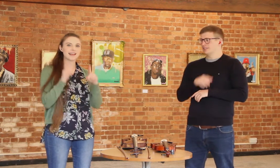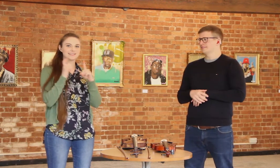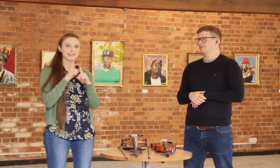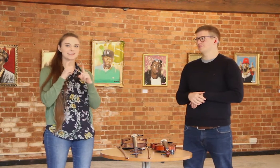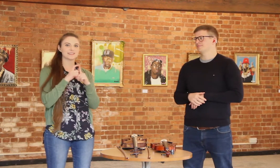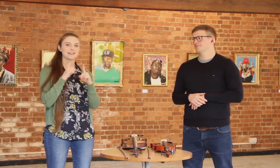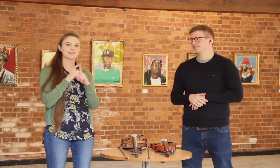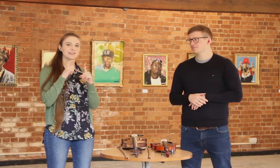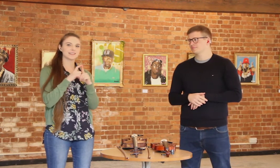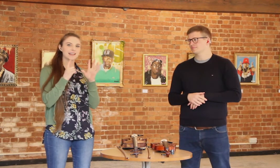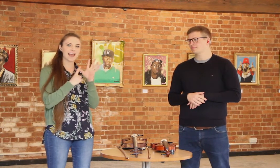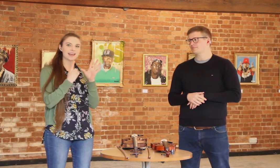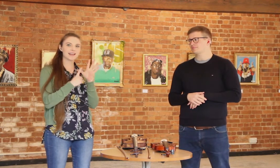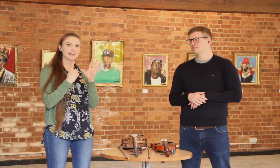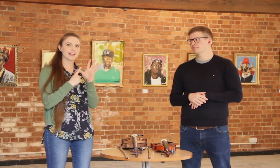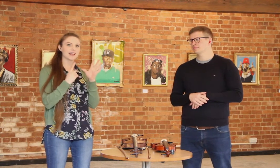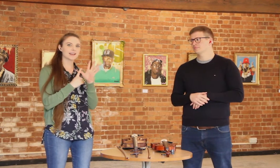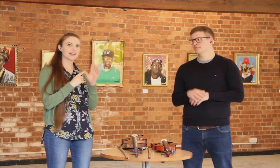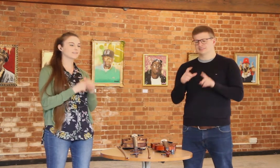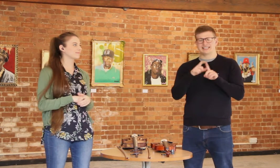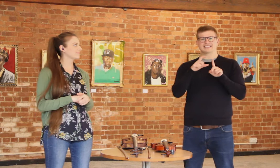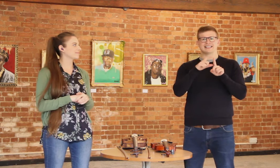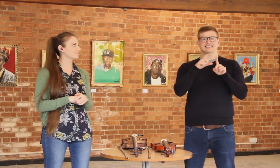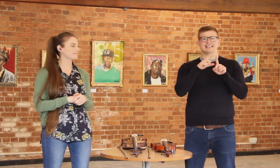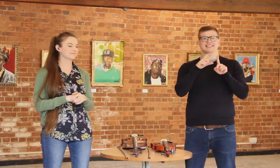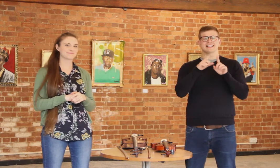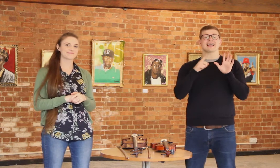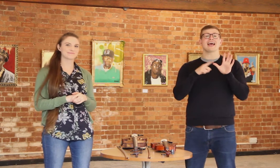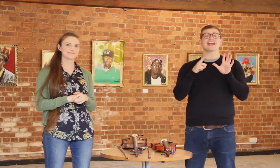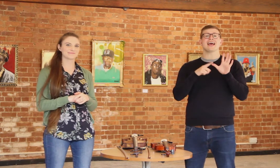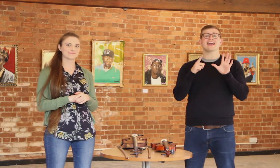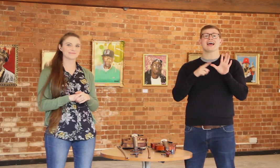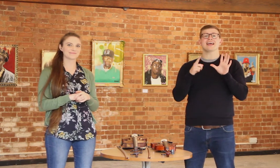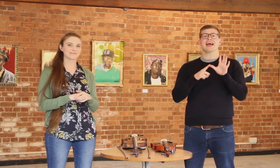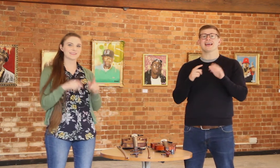E (singing): DDDD, AAAA S (singing): DDDD, AAAA